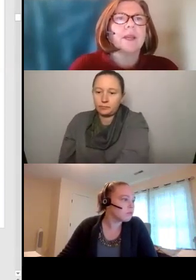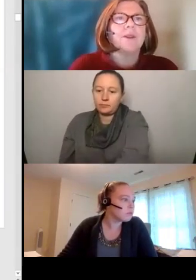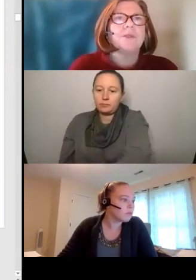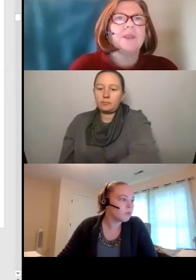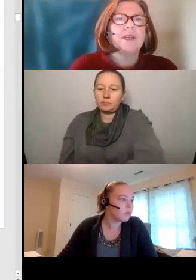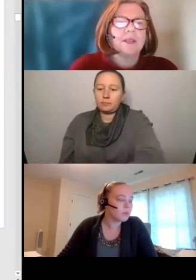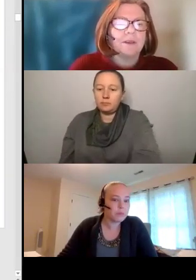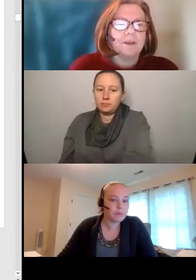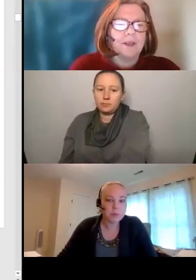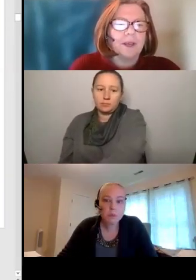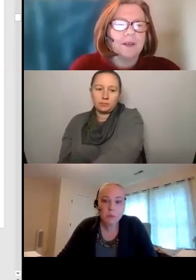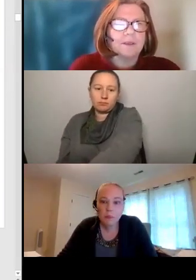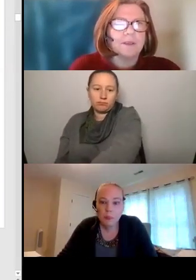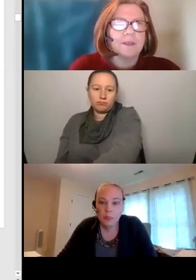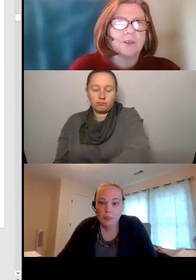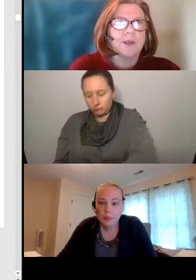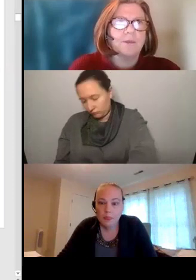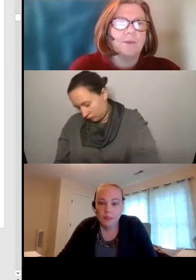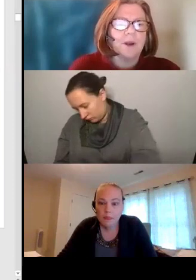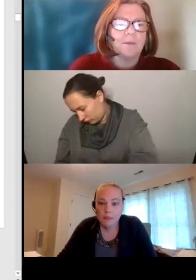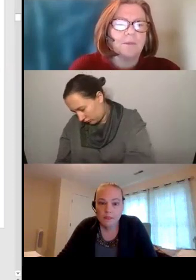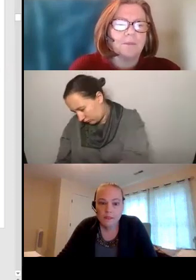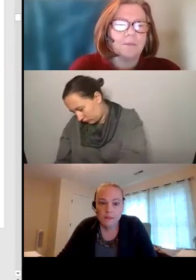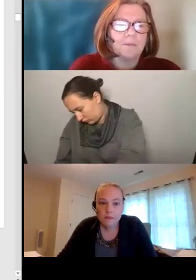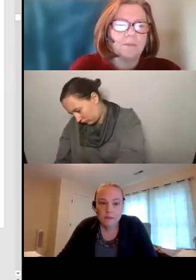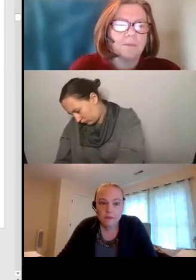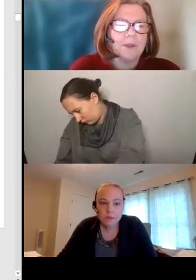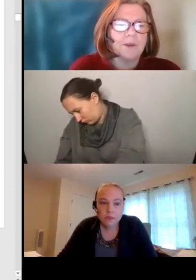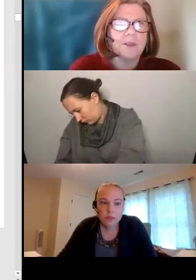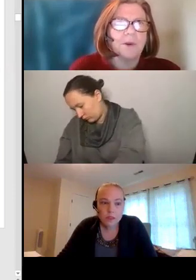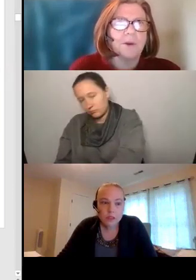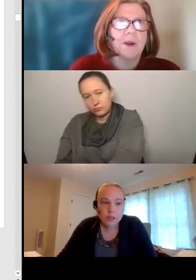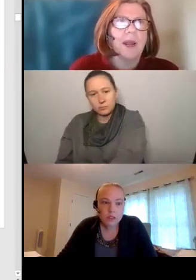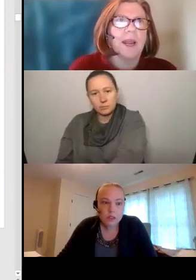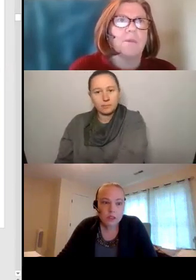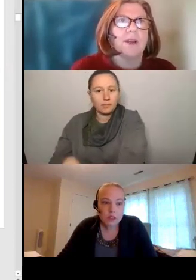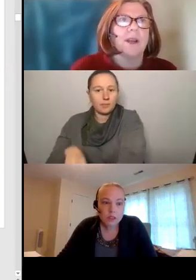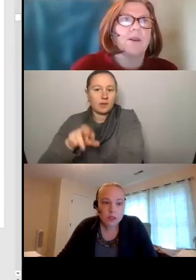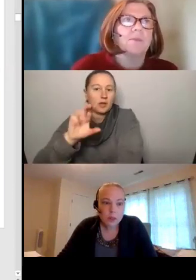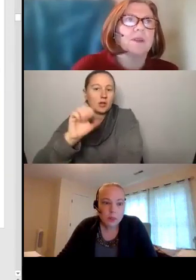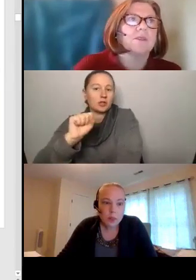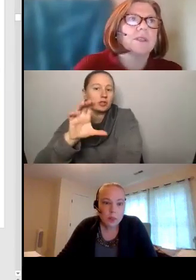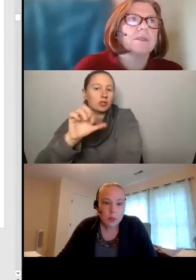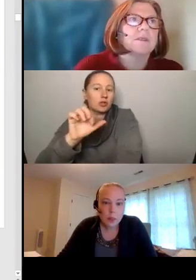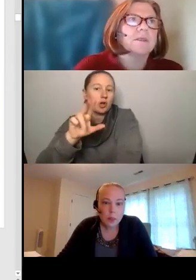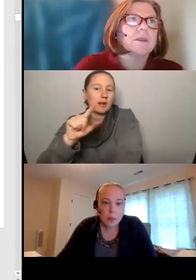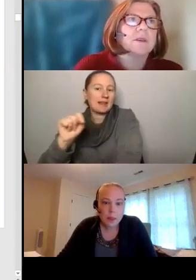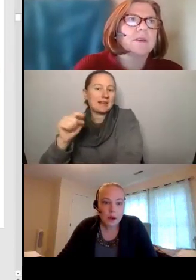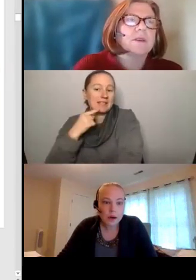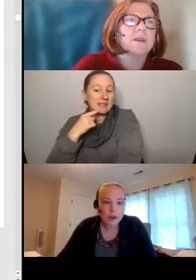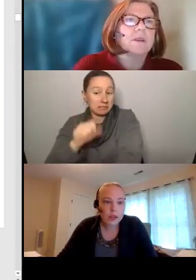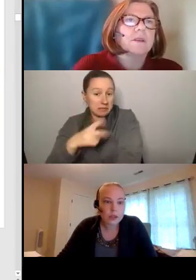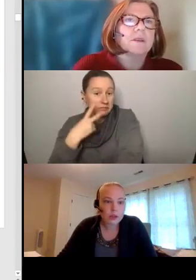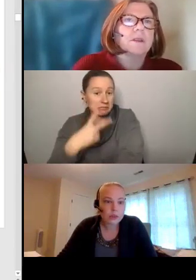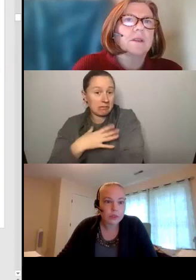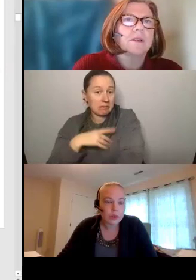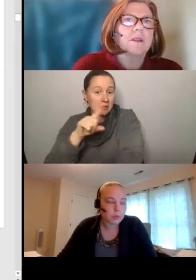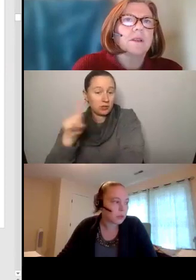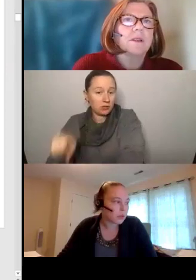Scarlett Gibb: Can you see it, the screen? Can you see where I am right now on my screen? Jade Blevins: Yeah. You want to put it